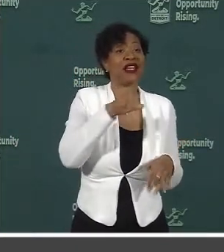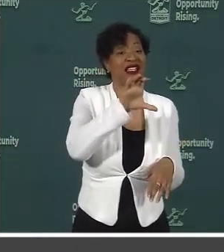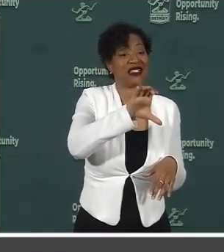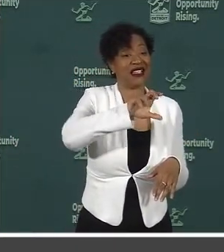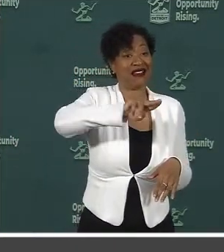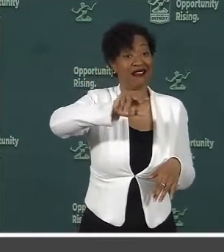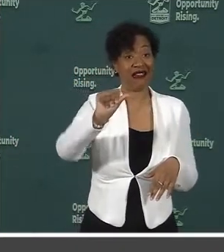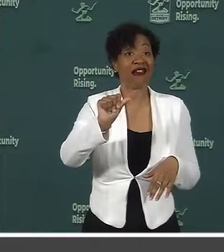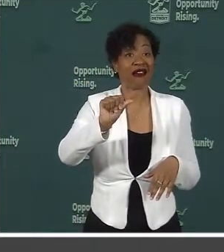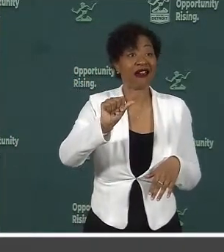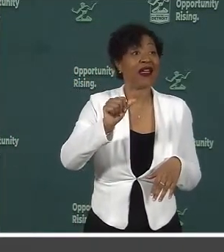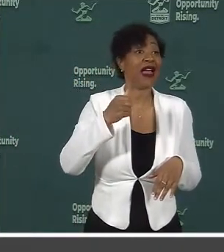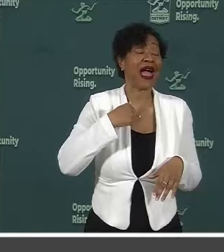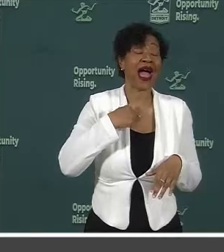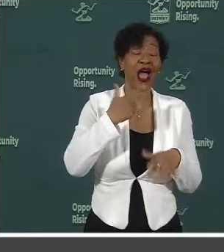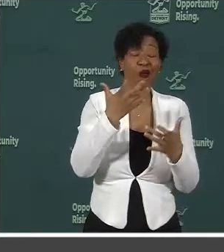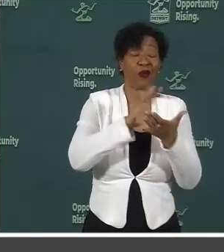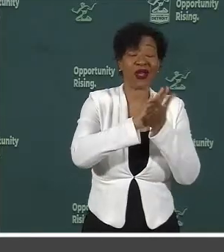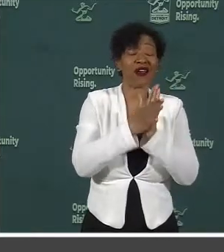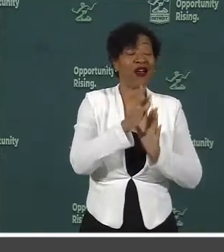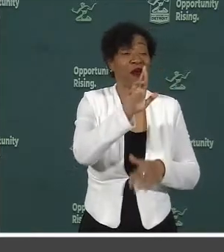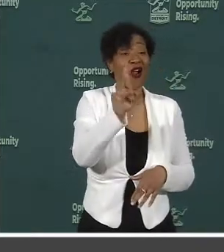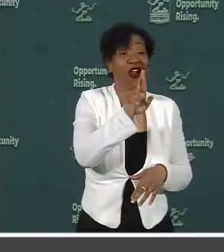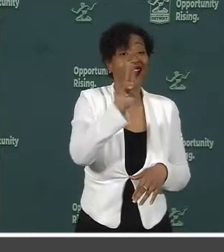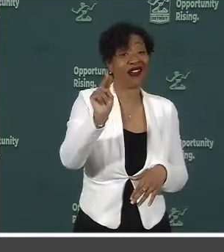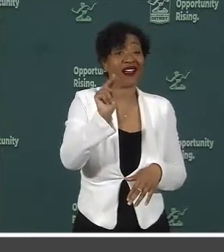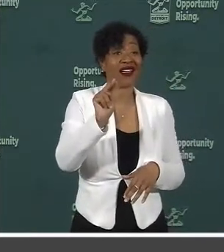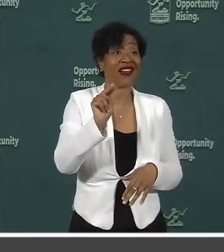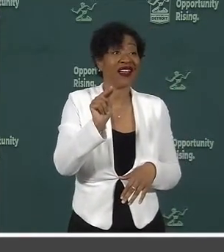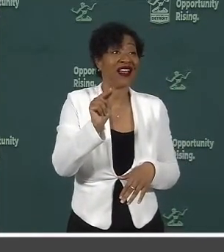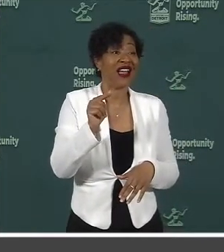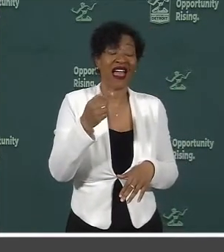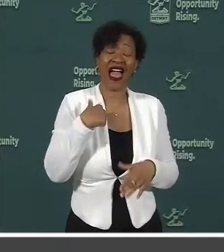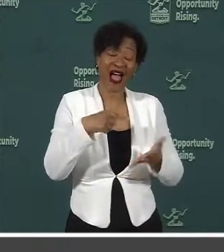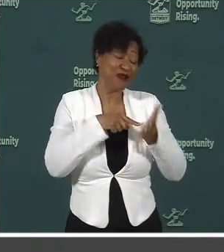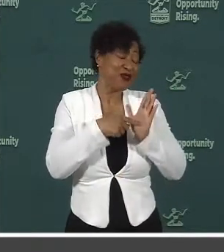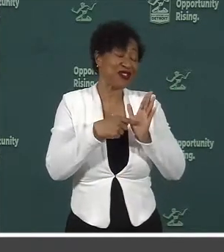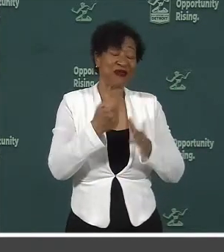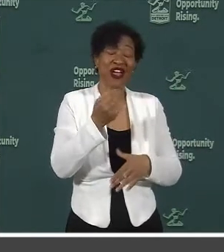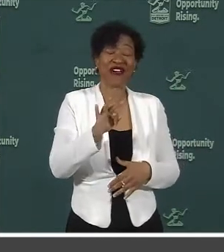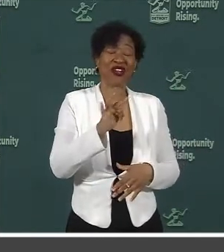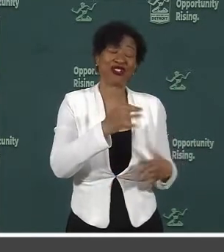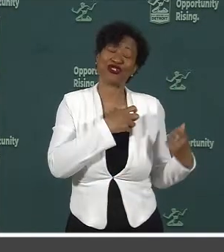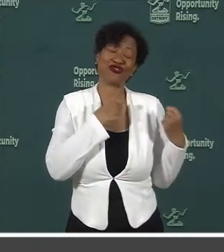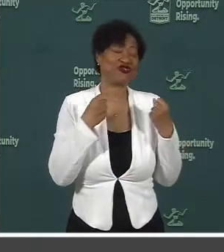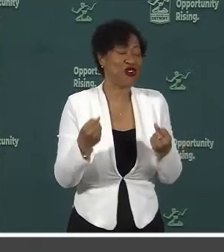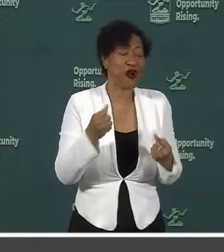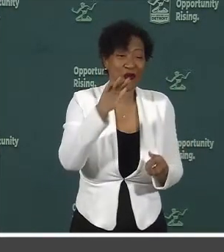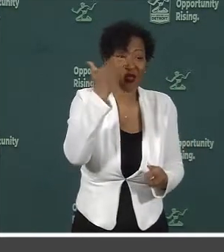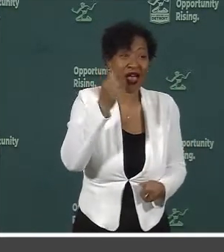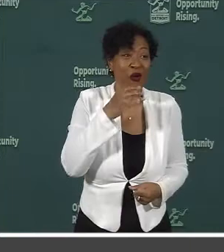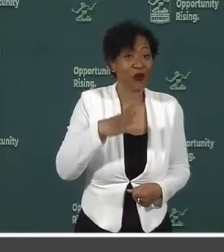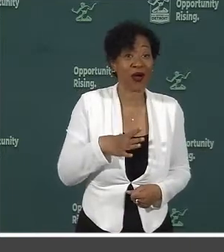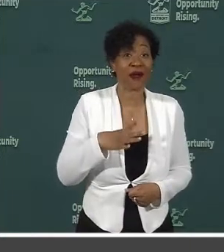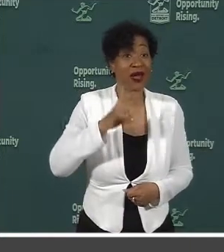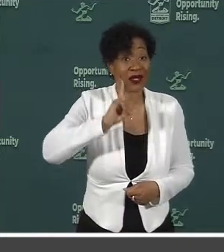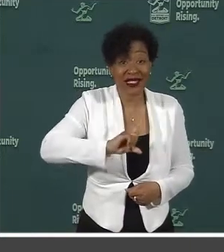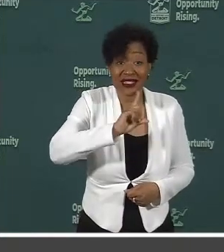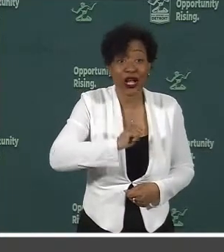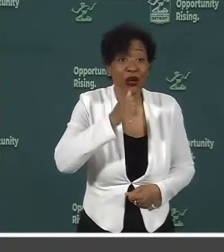BECOMING A REGISTERED NURSE I'M AN EXAMPLE OF A STRONG DETROIT BLACK WOMAN THAT IS A SINGLE MOTHER OF FOUR AND THAT YOU CAN